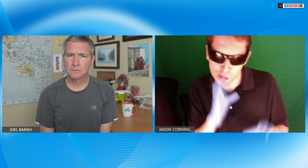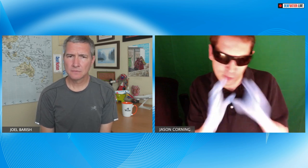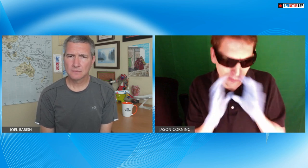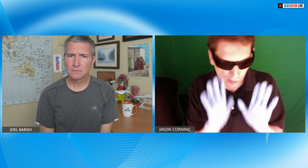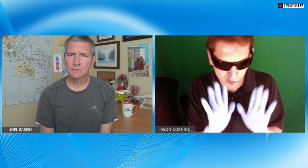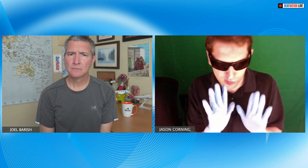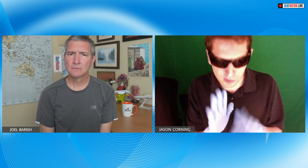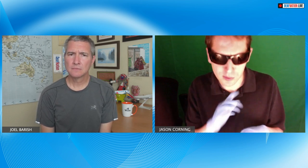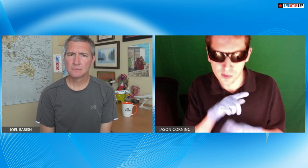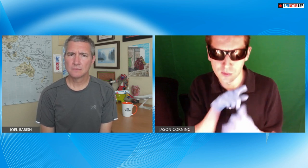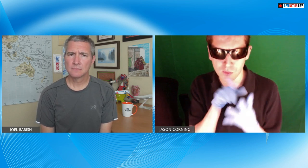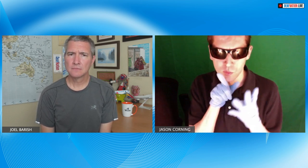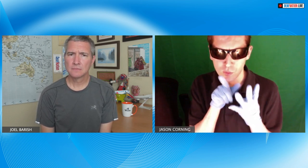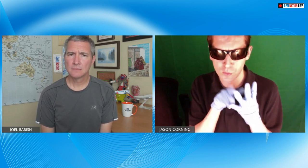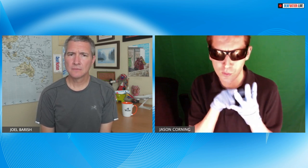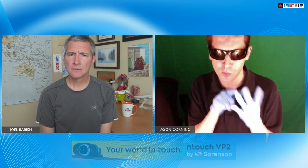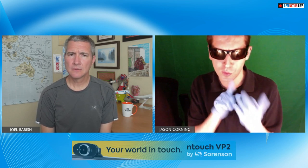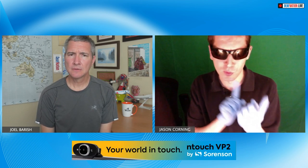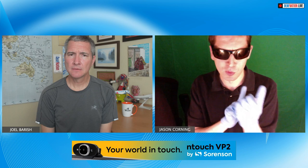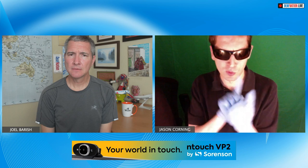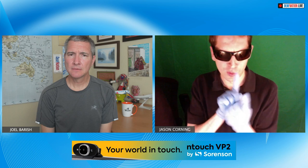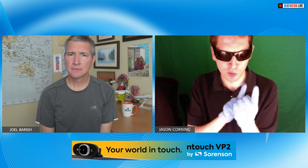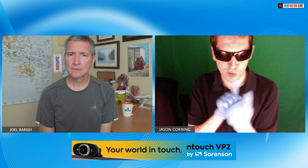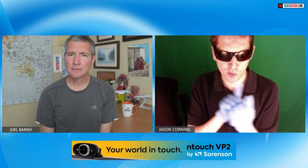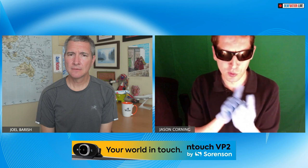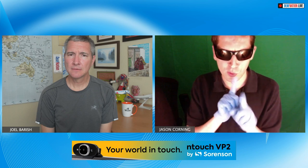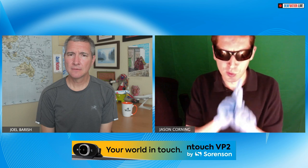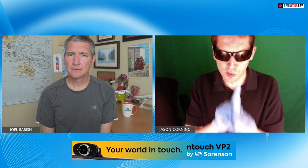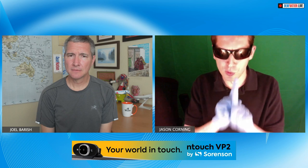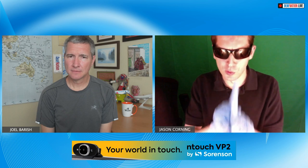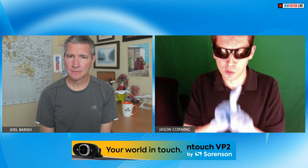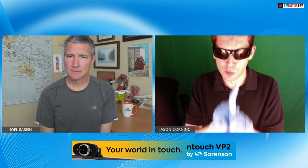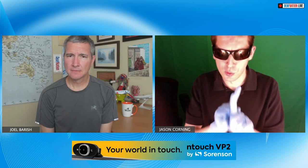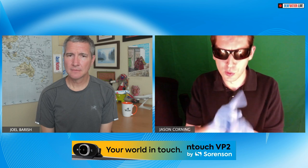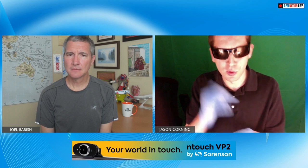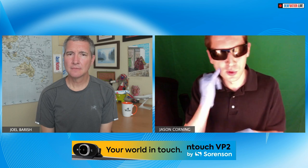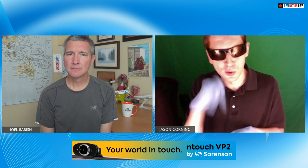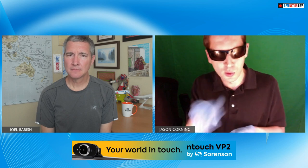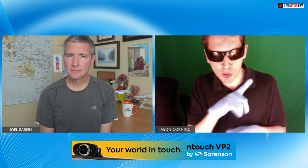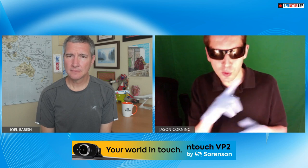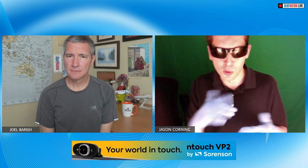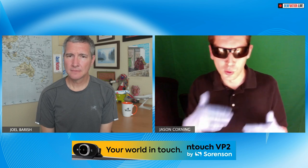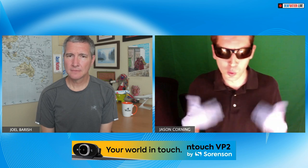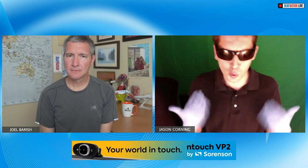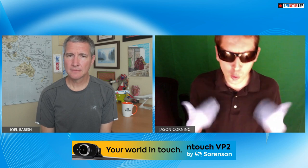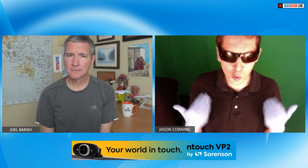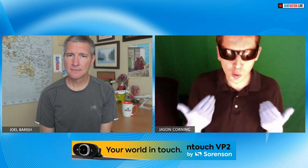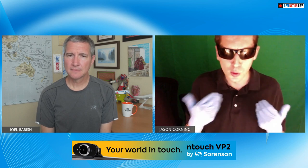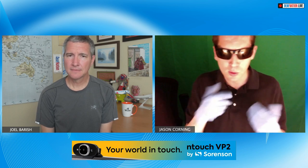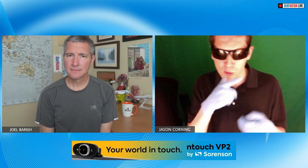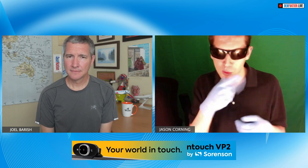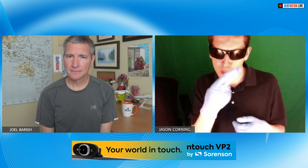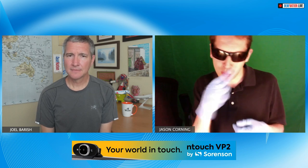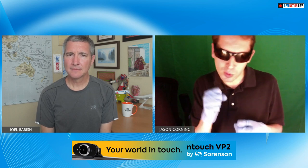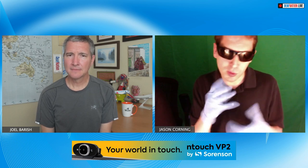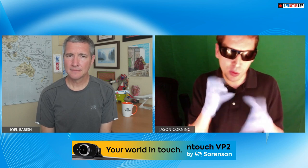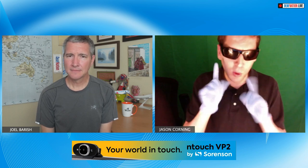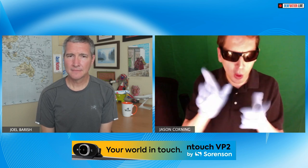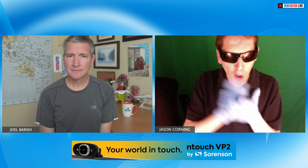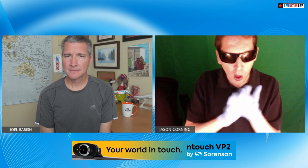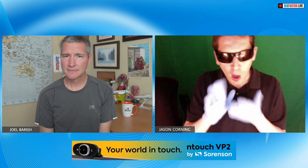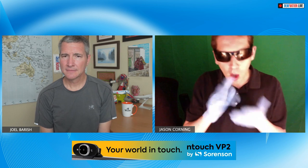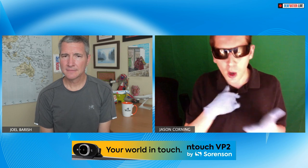Third is, one on one coaching for youth who are in High School want to go to college,